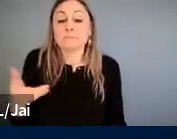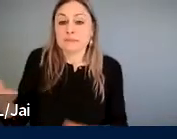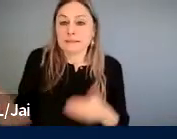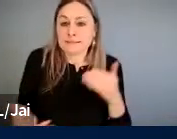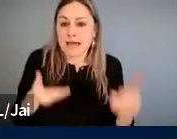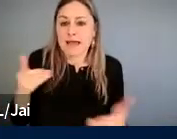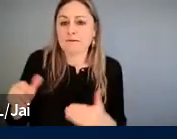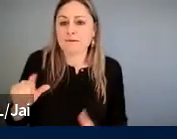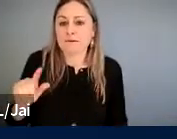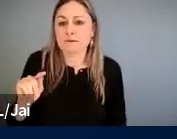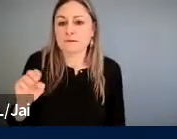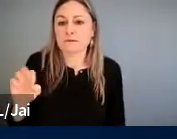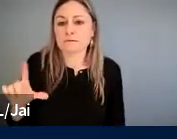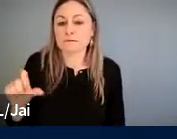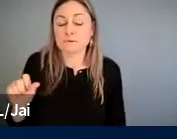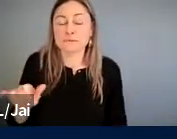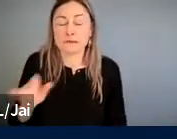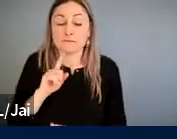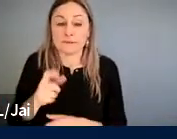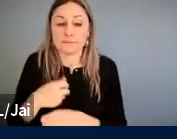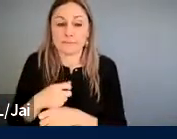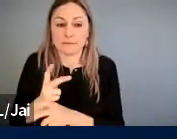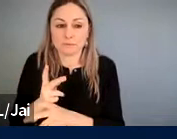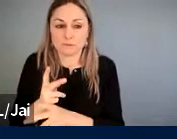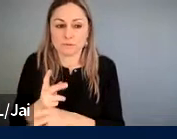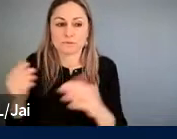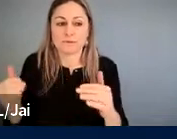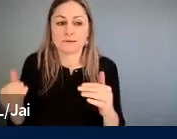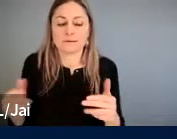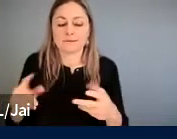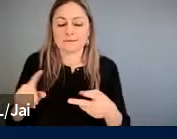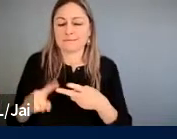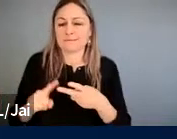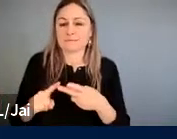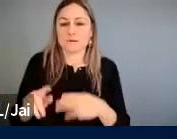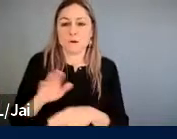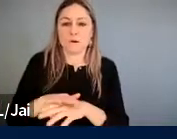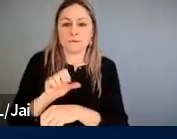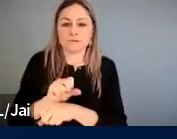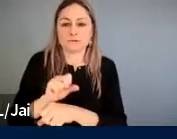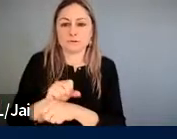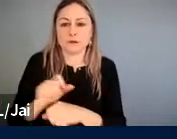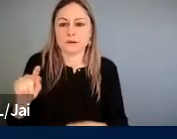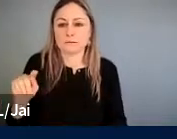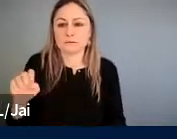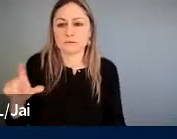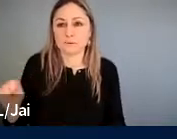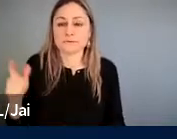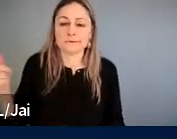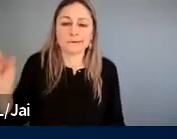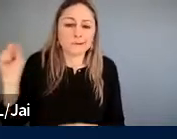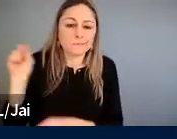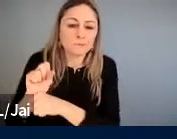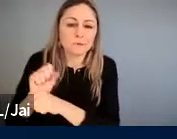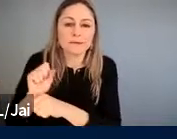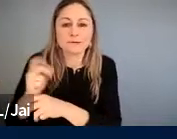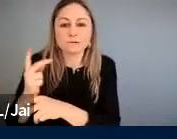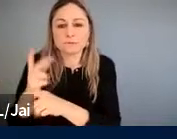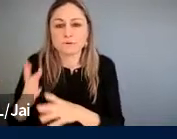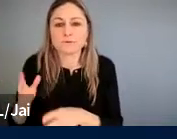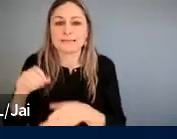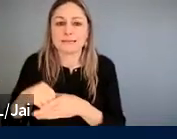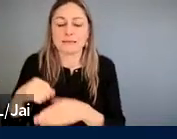that are being produced as well as on the job tools utilized by supervisors in the workplace.